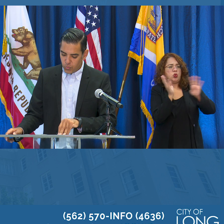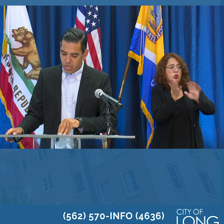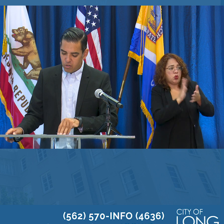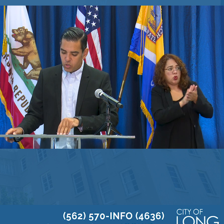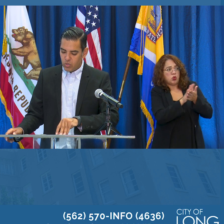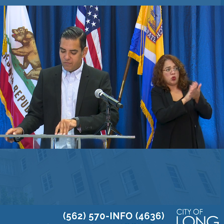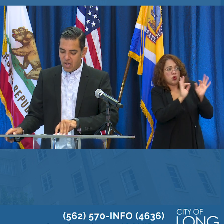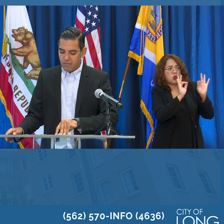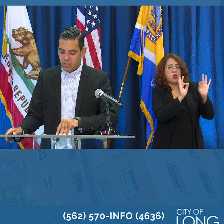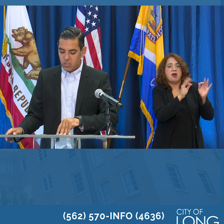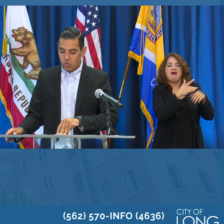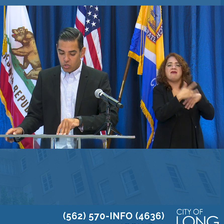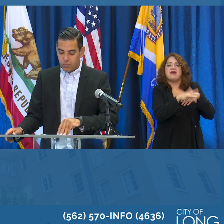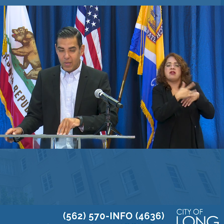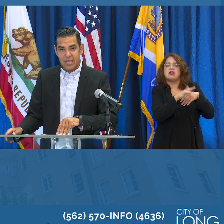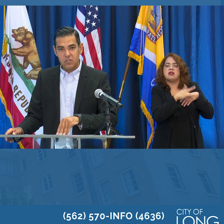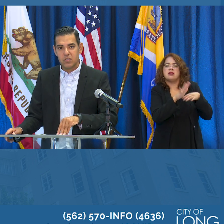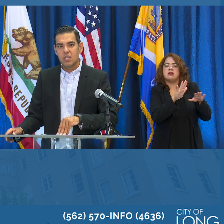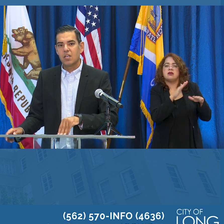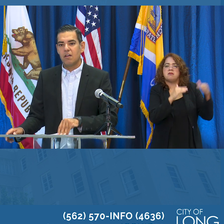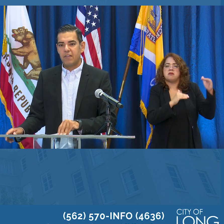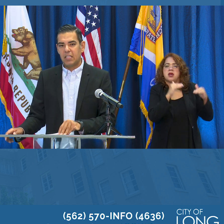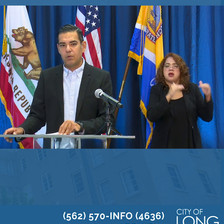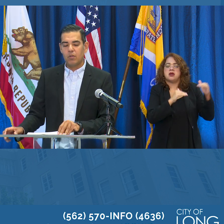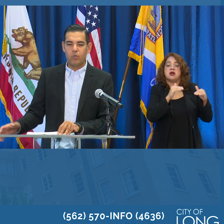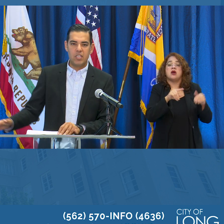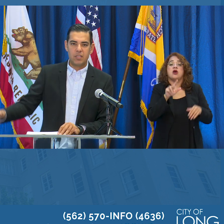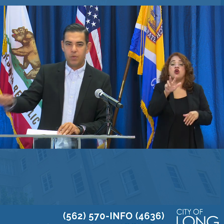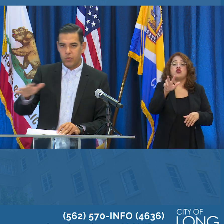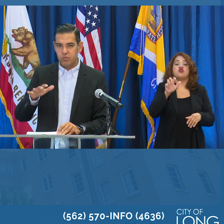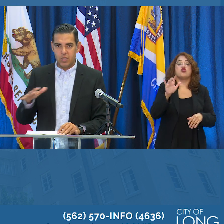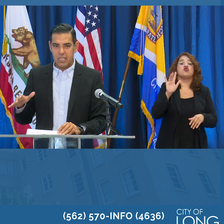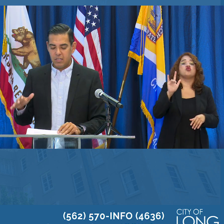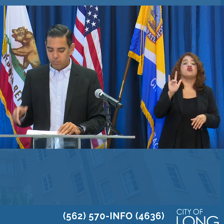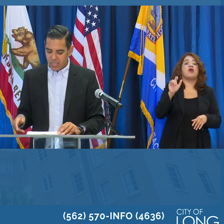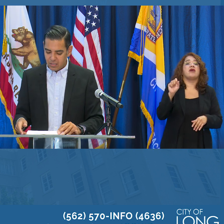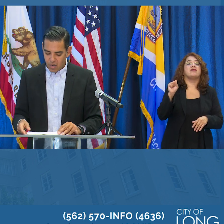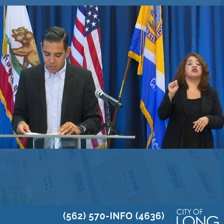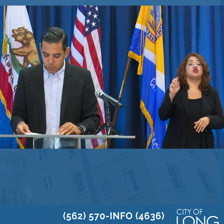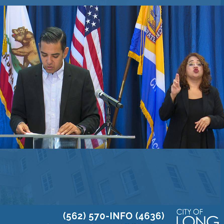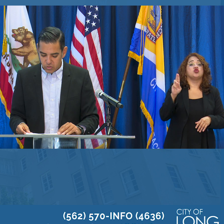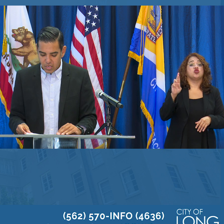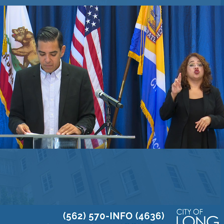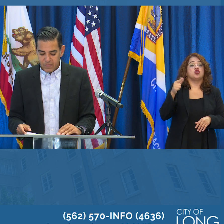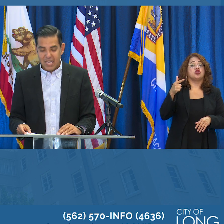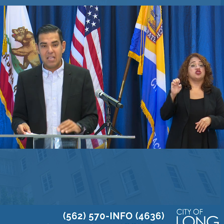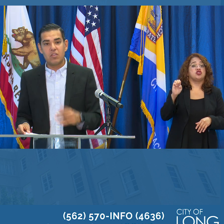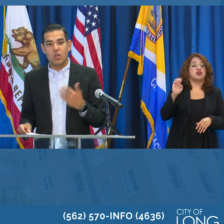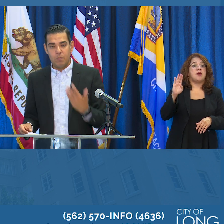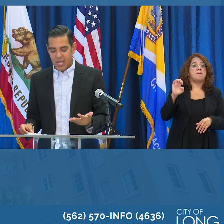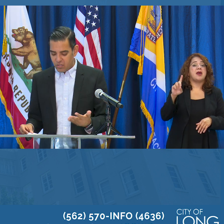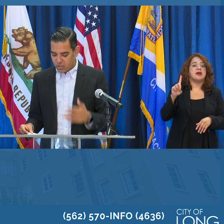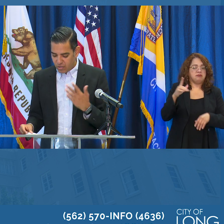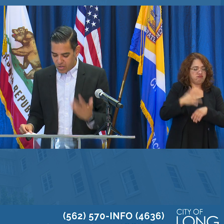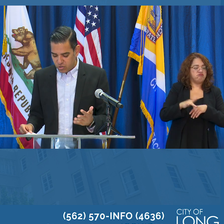325 surge beds available if we need to put those in place at the hospitals and the hundred beds at the convention